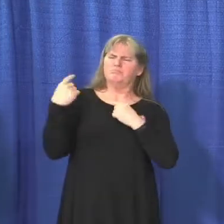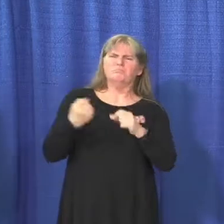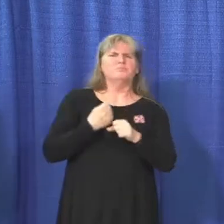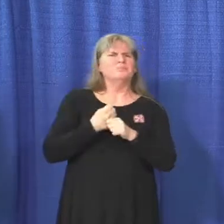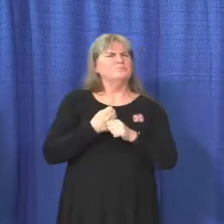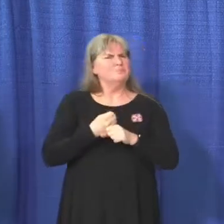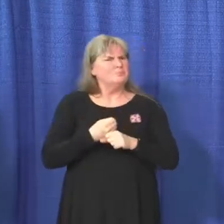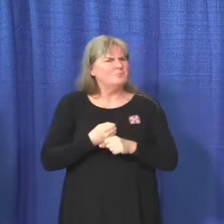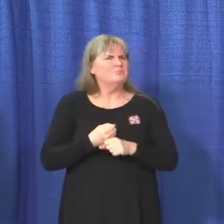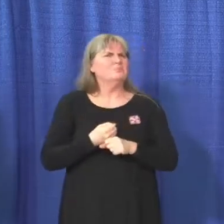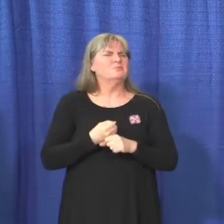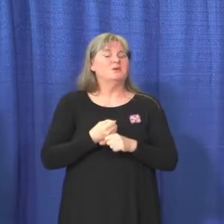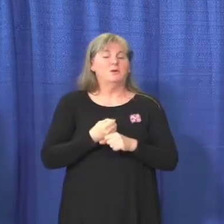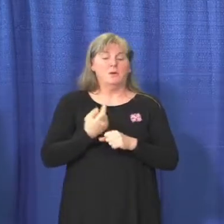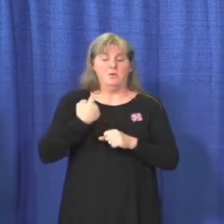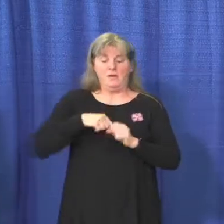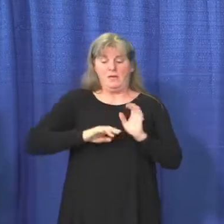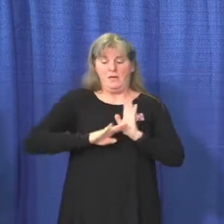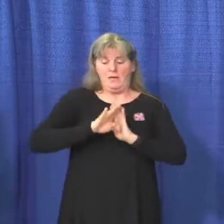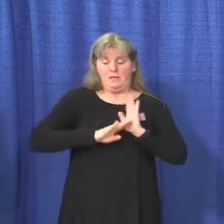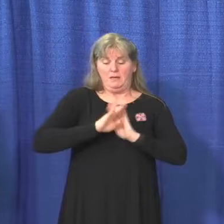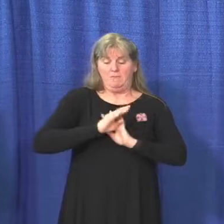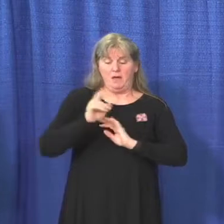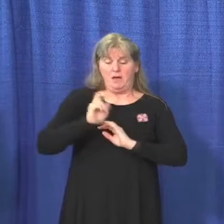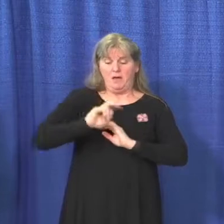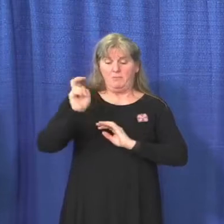tourism development strategy we absolutely got those values